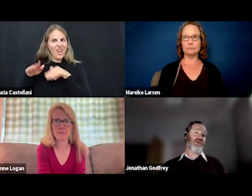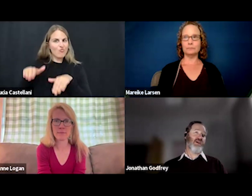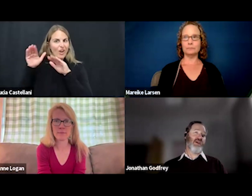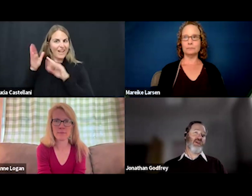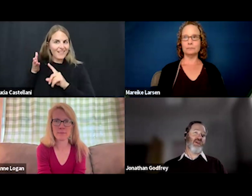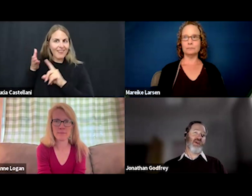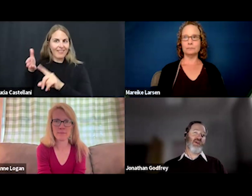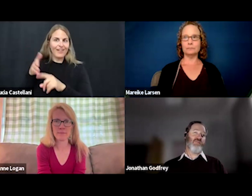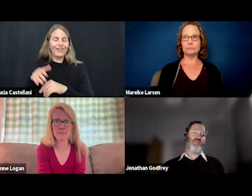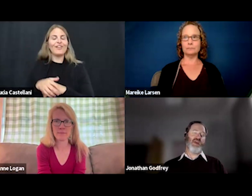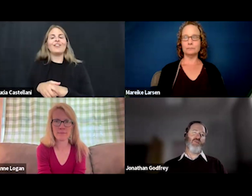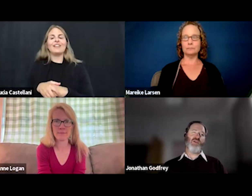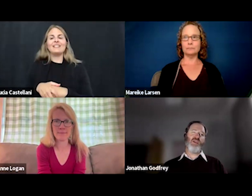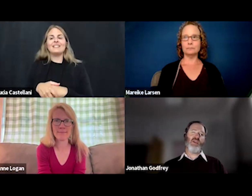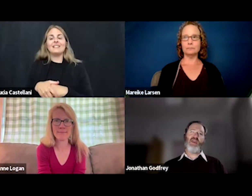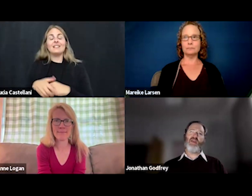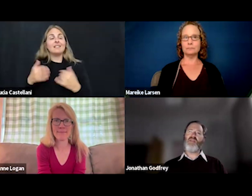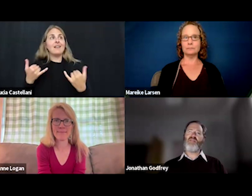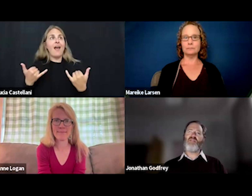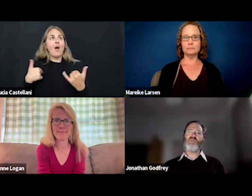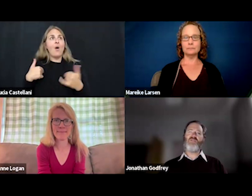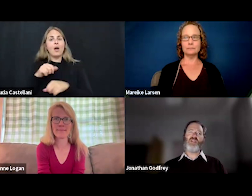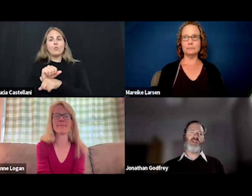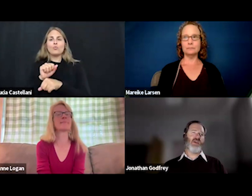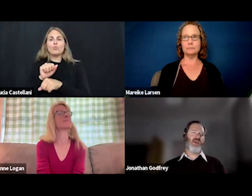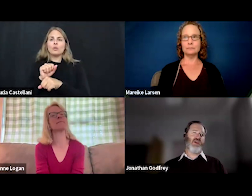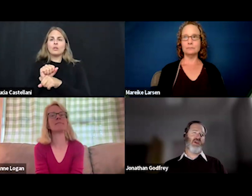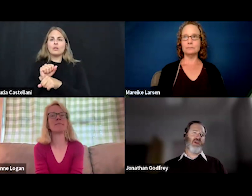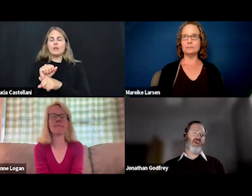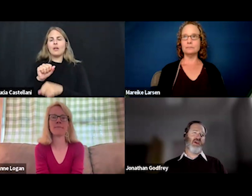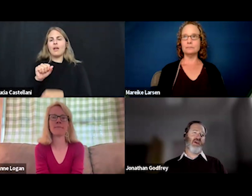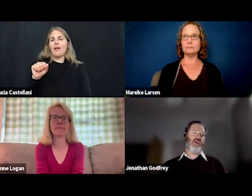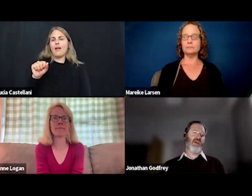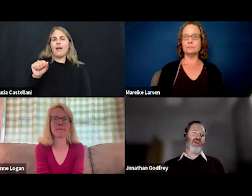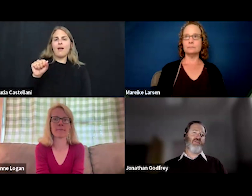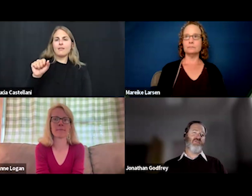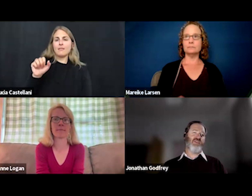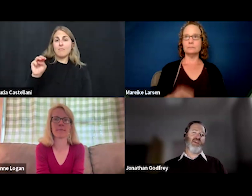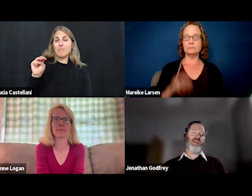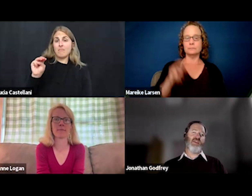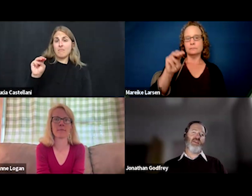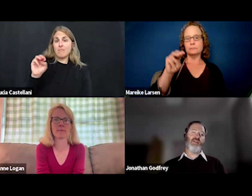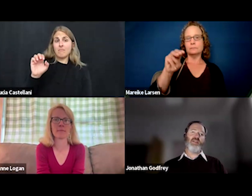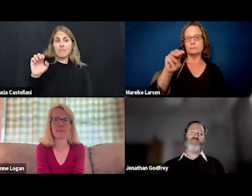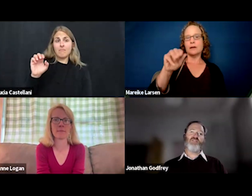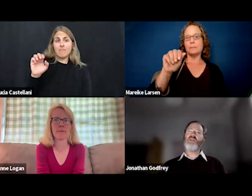I am now working at Massey University as a lecturer